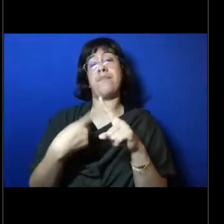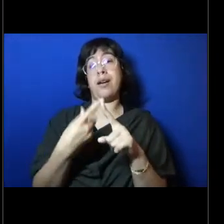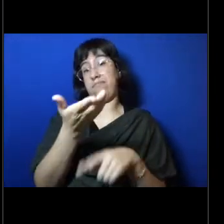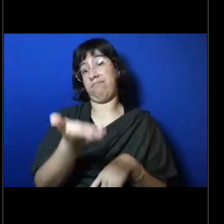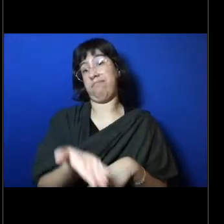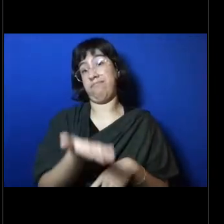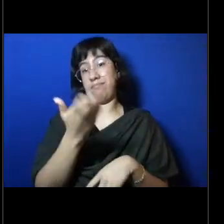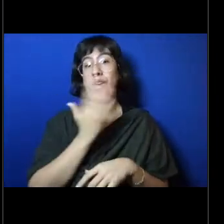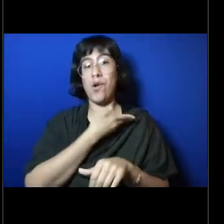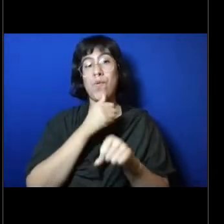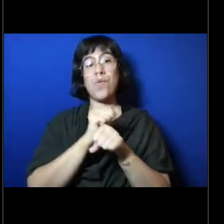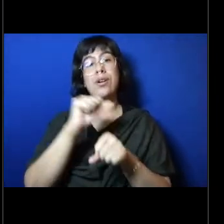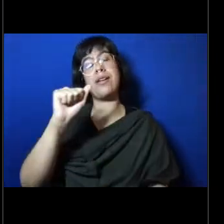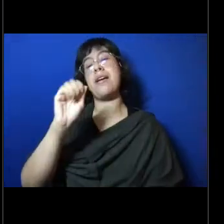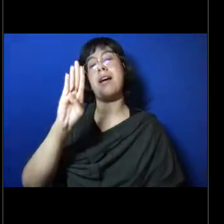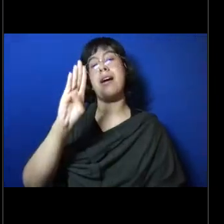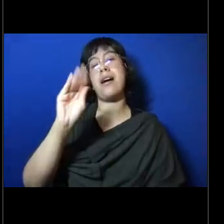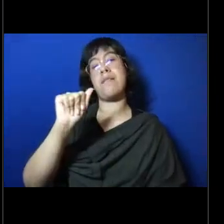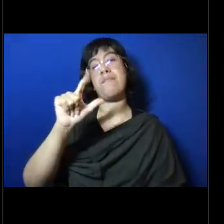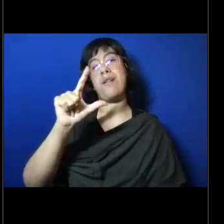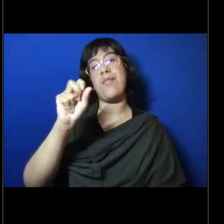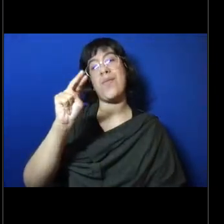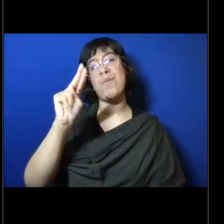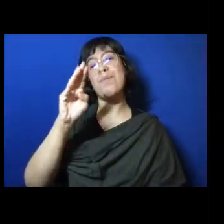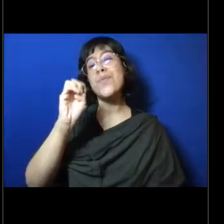with abalone but I'm going to start with kind of more of a history